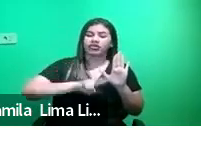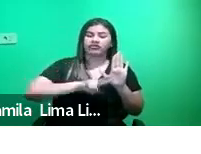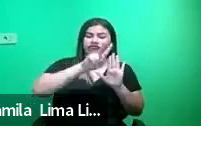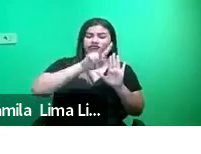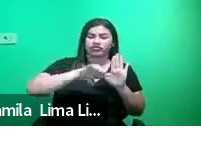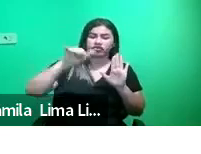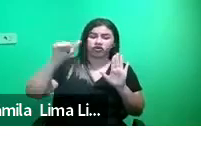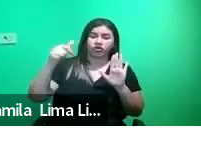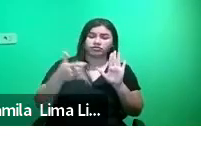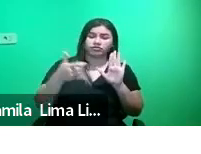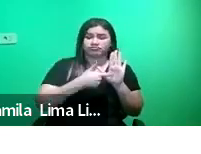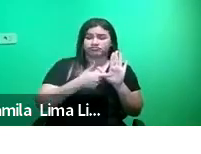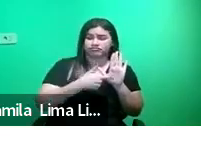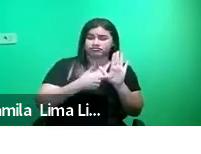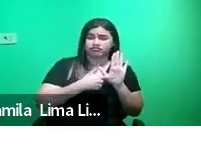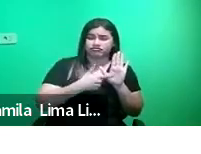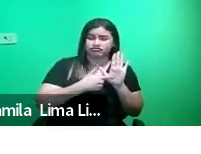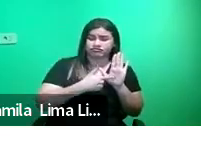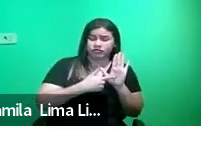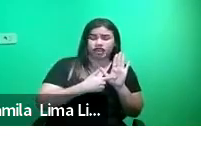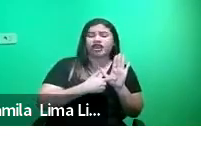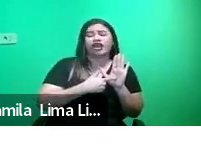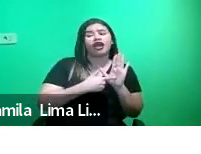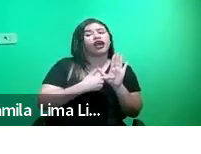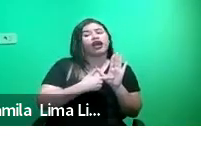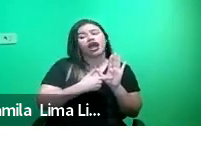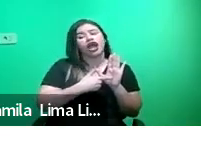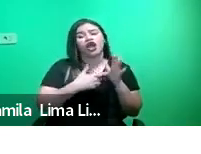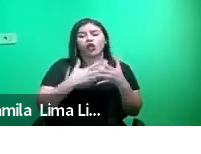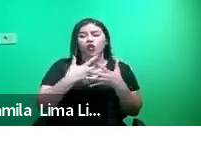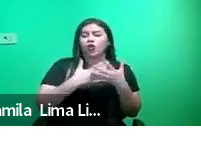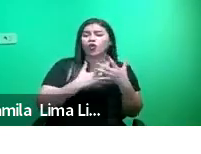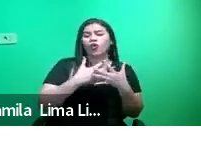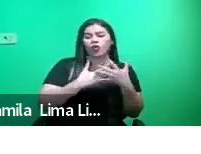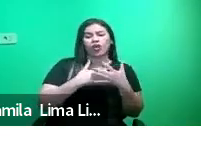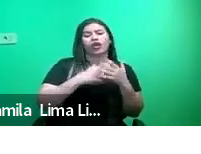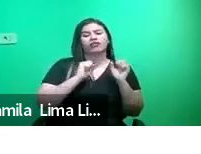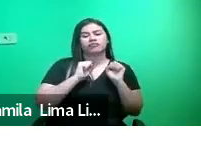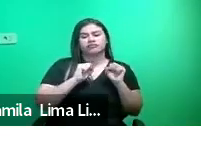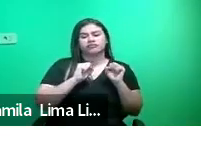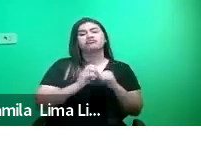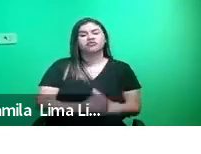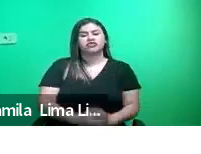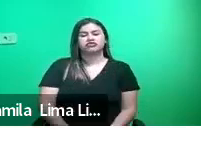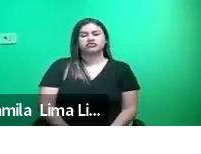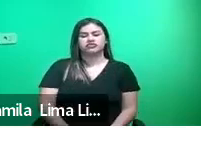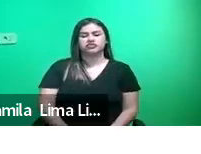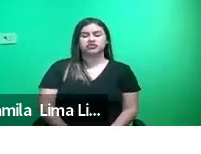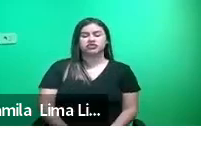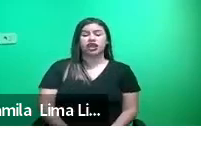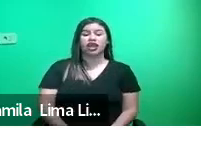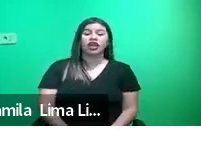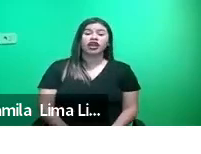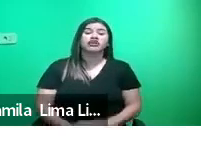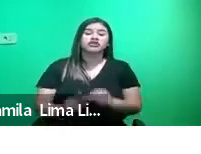first of all of course, it it is predicated on this very is predicated on this very stark, natural cultural divide divide. . and that